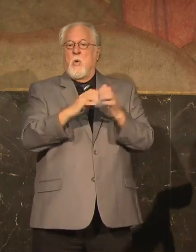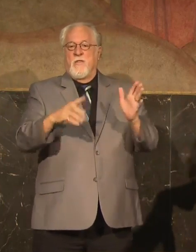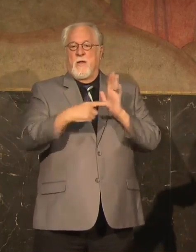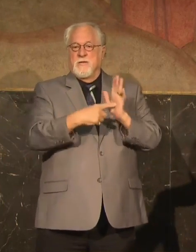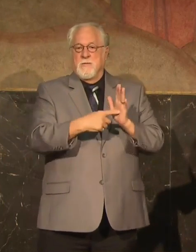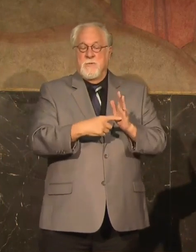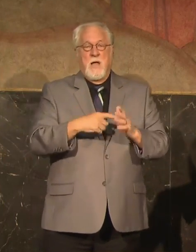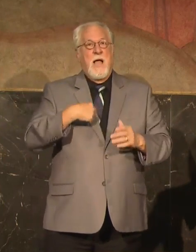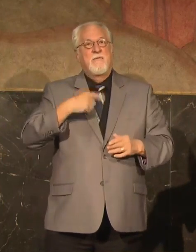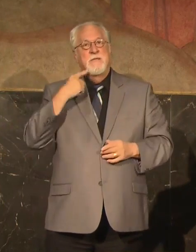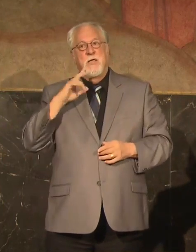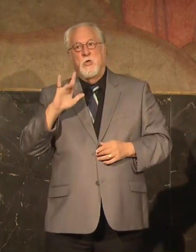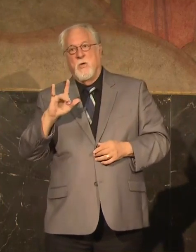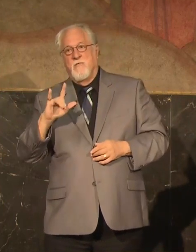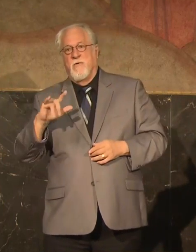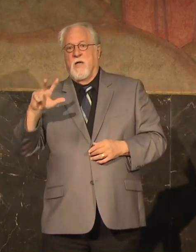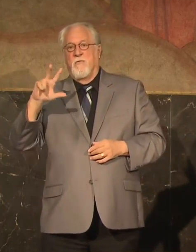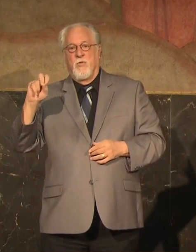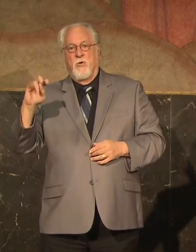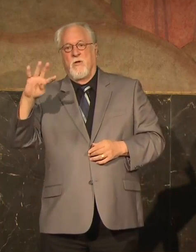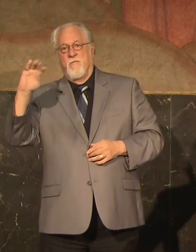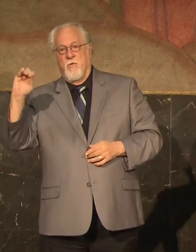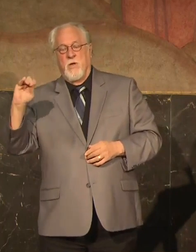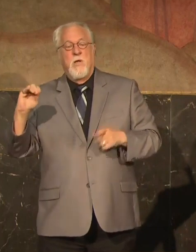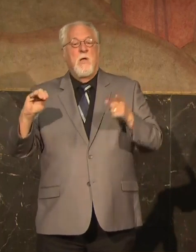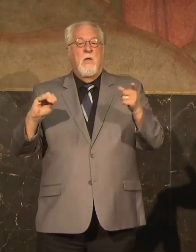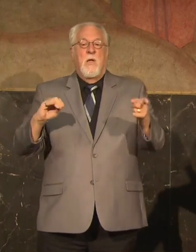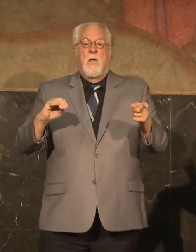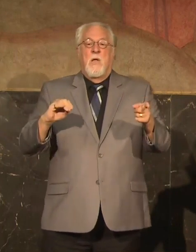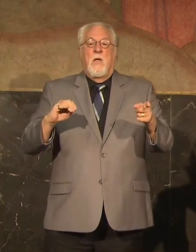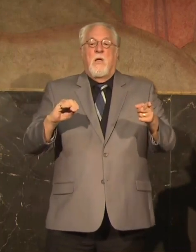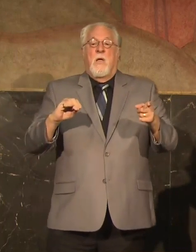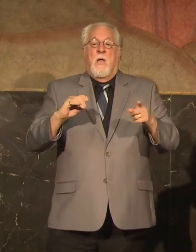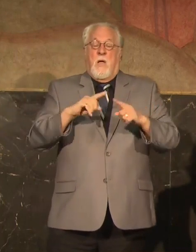there was anything that was somewhat reassuring about the latest studies is